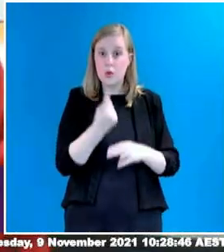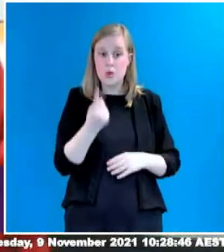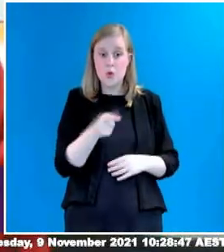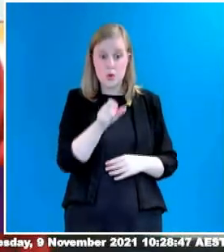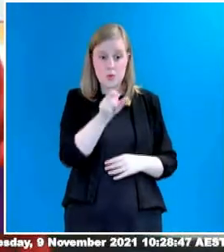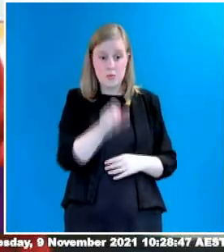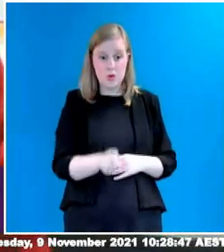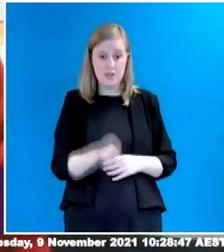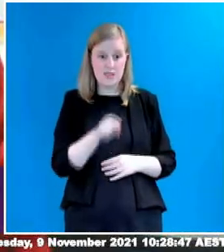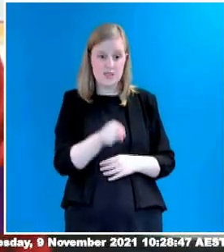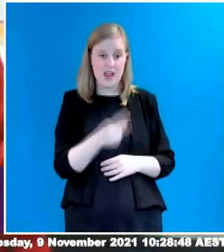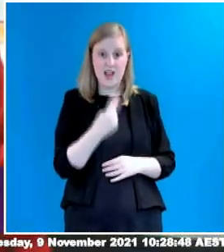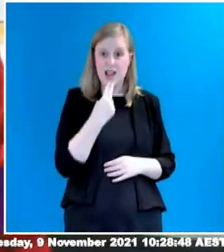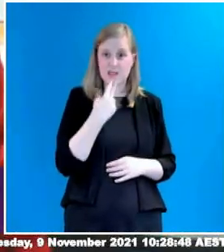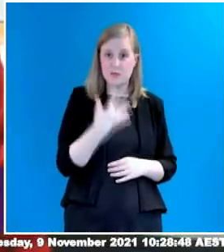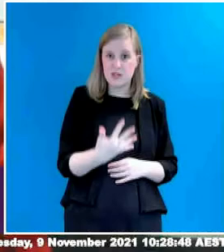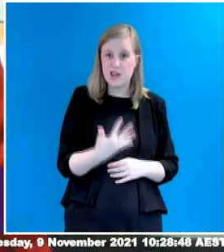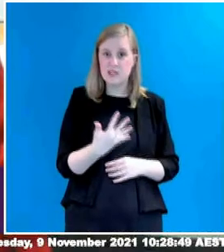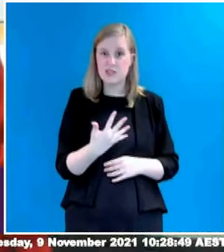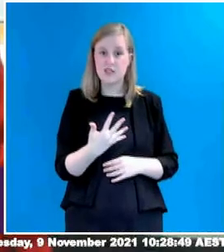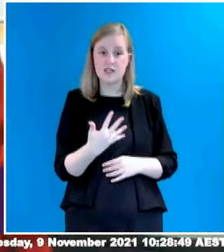exploitation, neglect and abuse.